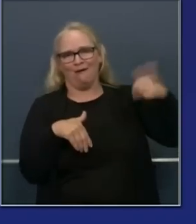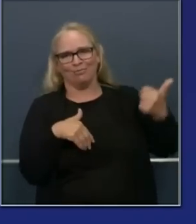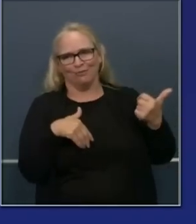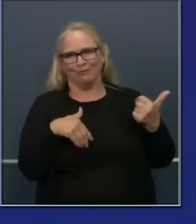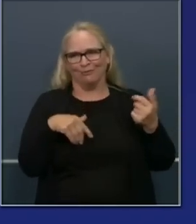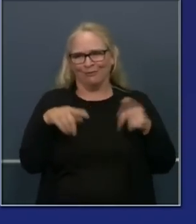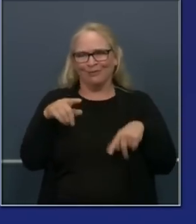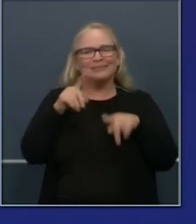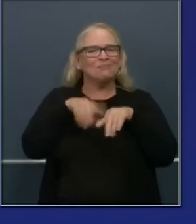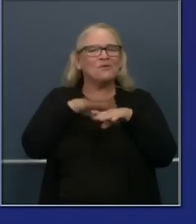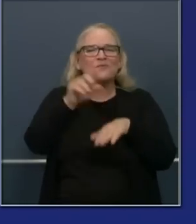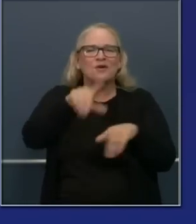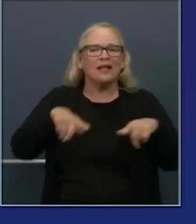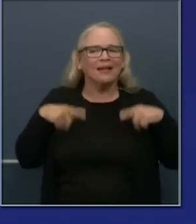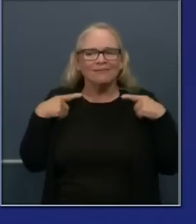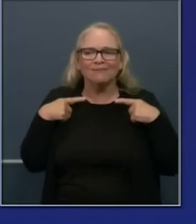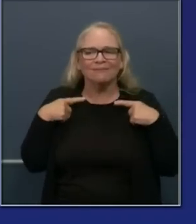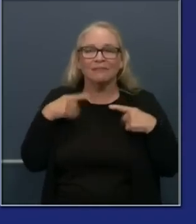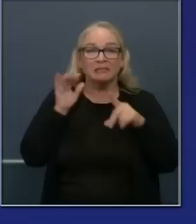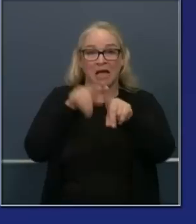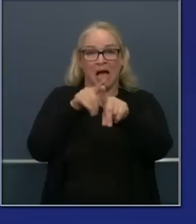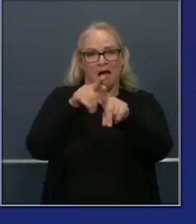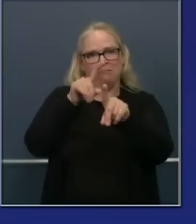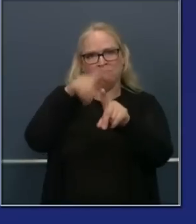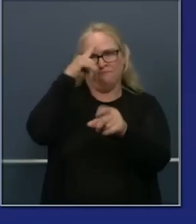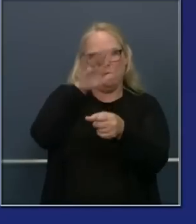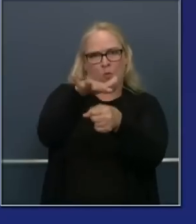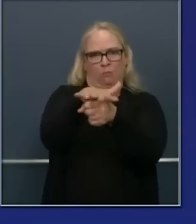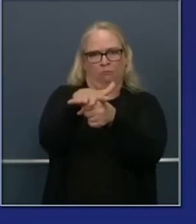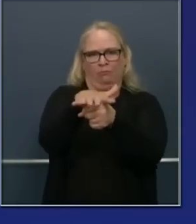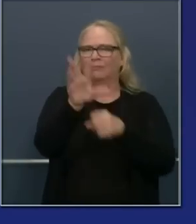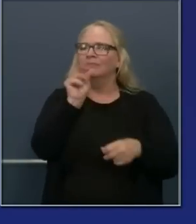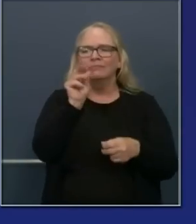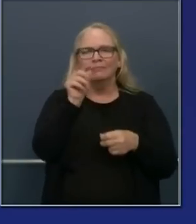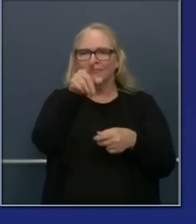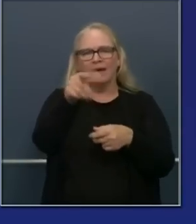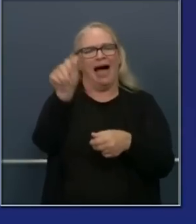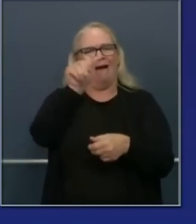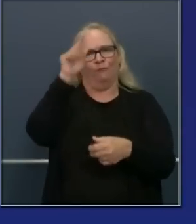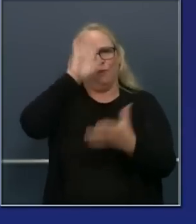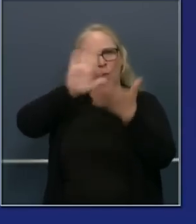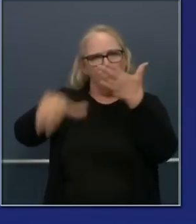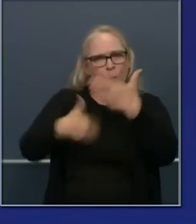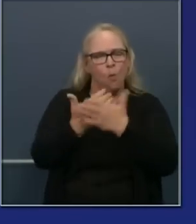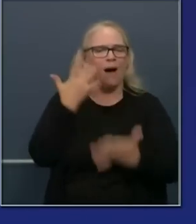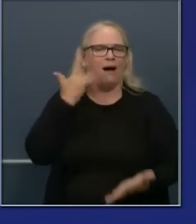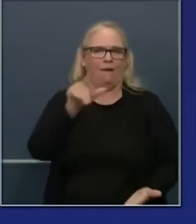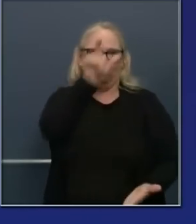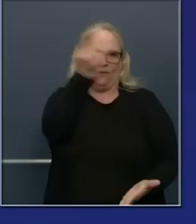THERE'S A VERY DIFFERENT PICTURE YOU CAN PAINT DEPENDING ON WHERE YOU ARE IN THE STATE THAT IS NOT PAINTED BY THIS